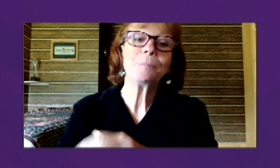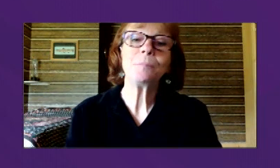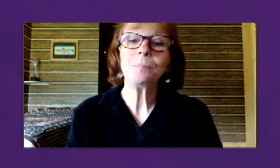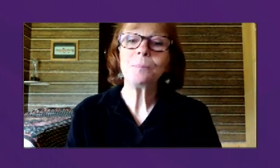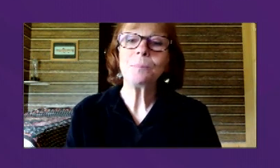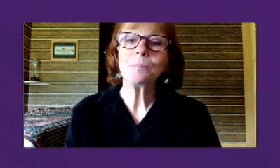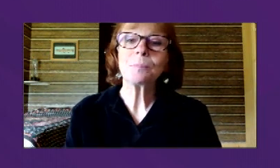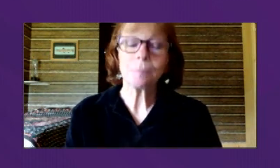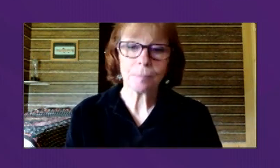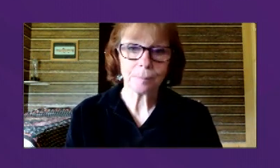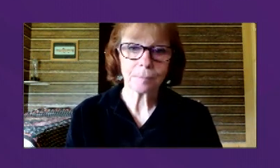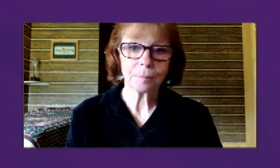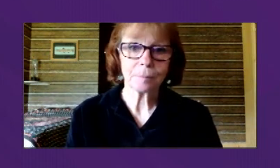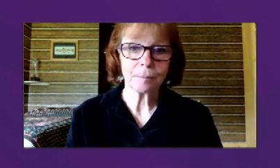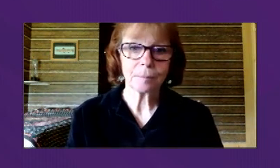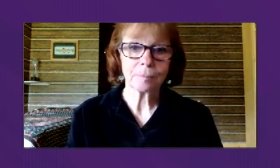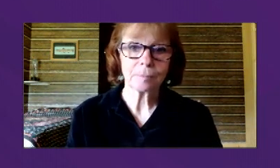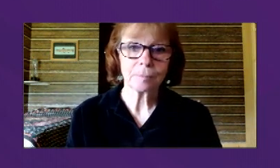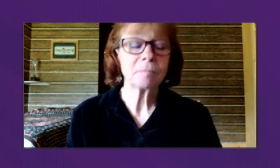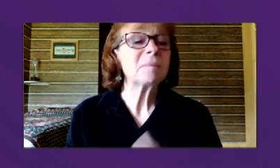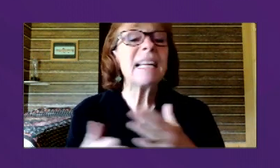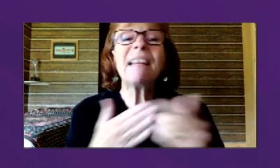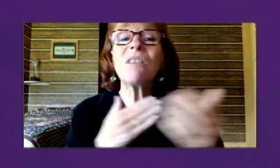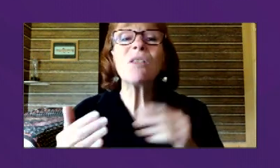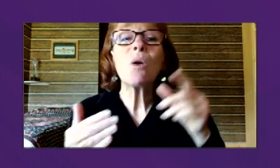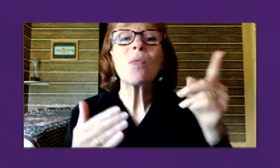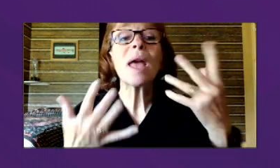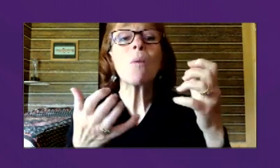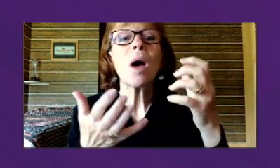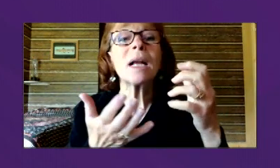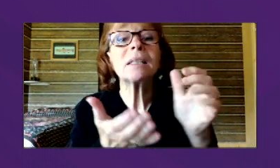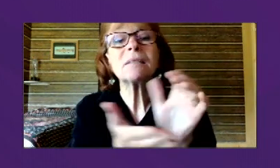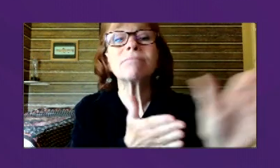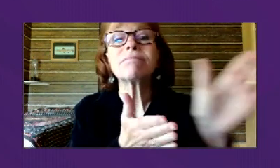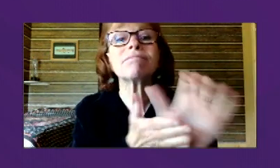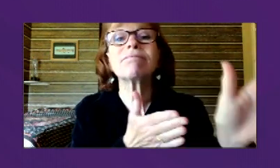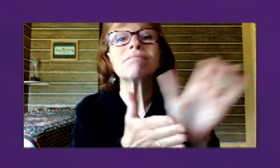Although they experienced removal, the Cherokee Nation persevered. They reestablished their